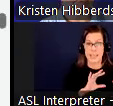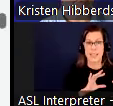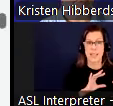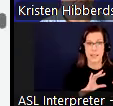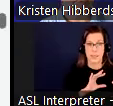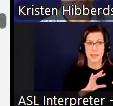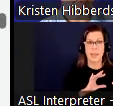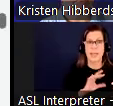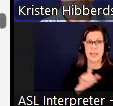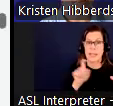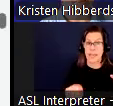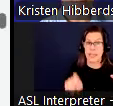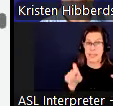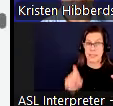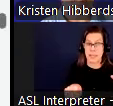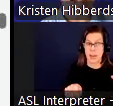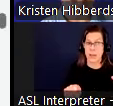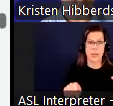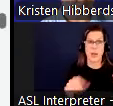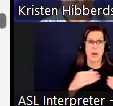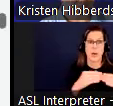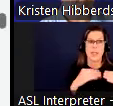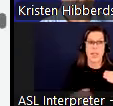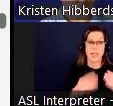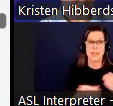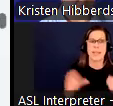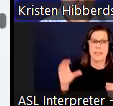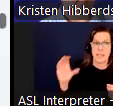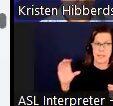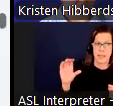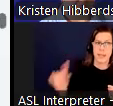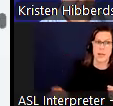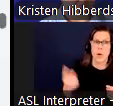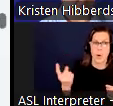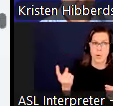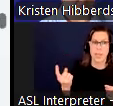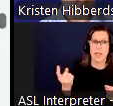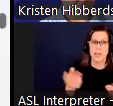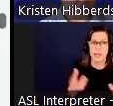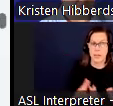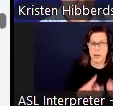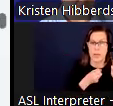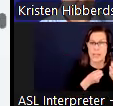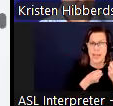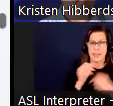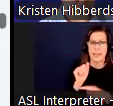it's the next section C only going to get the redirected APS report if they don't know what they're asking for.